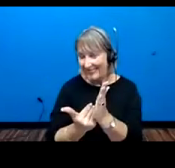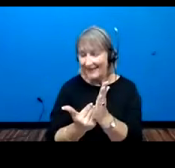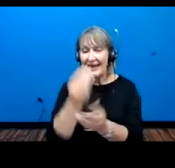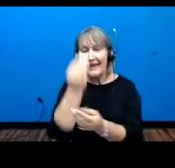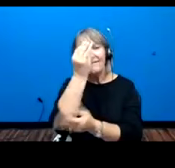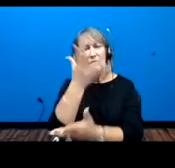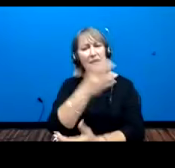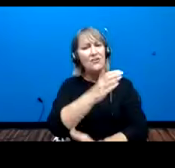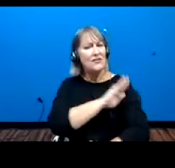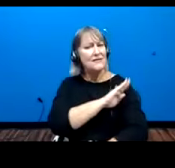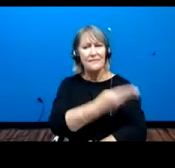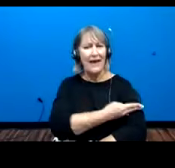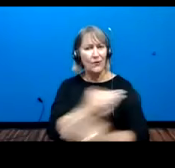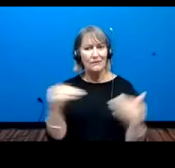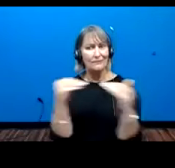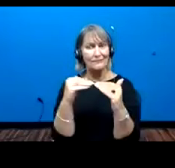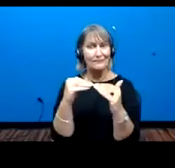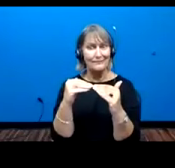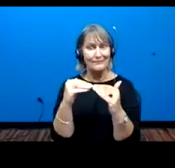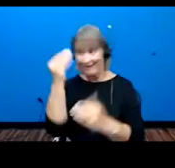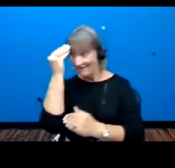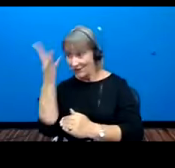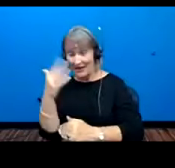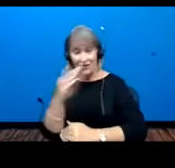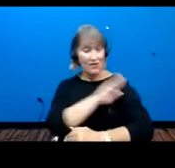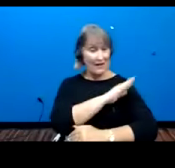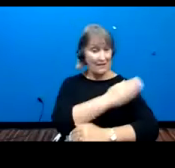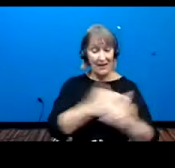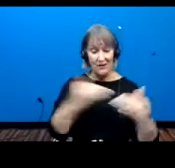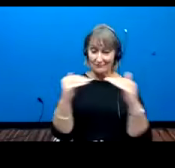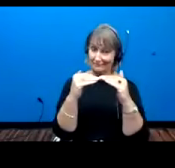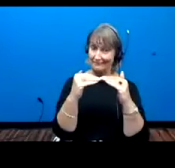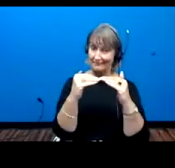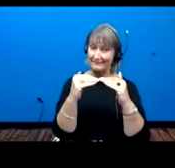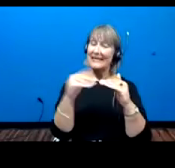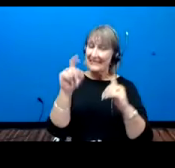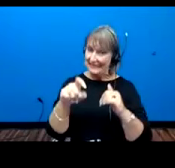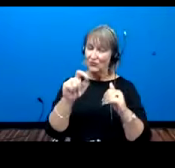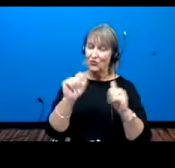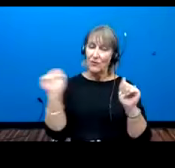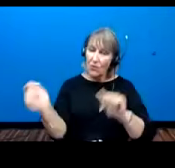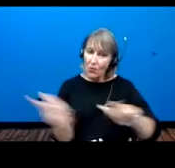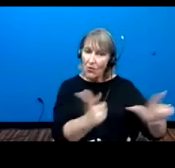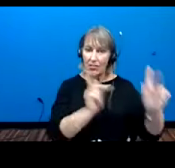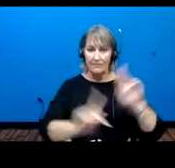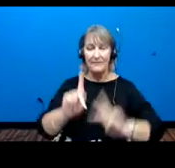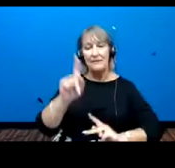and we want to make sure that everybody has that power, that information, when it comes to COVID-19, especially.